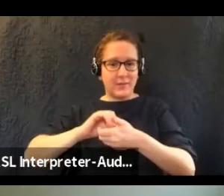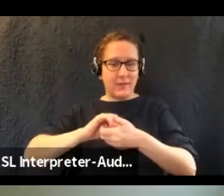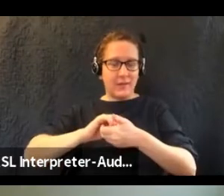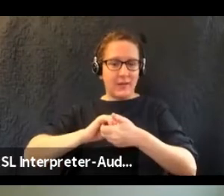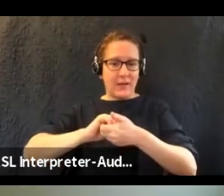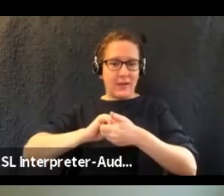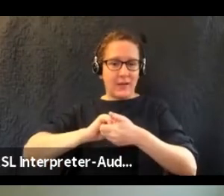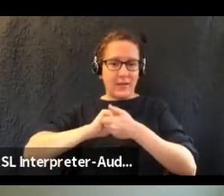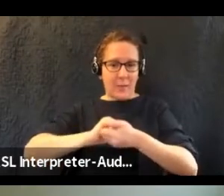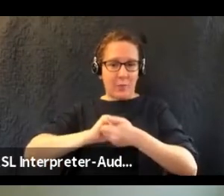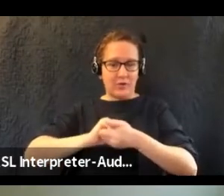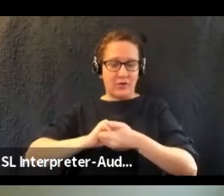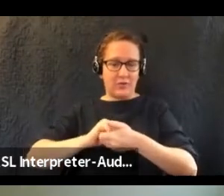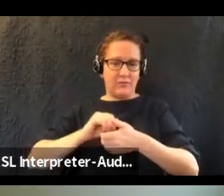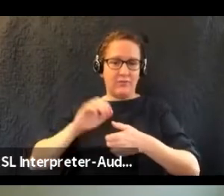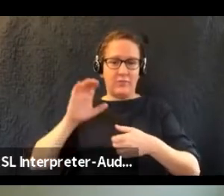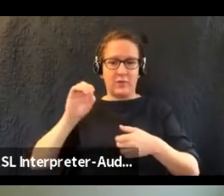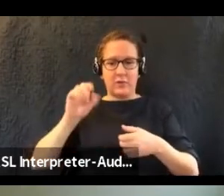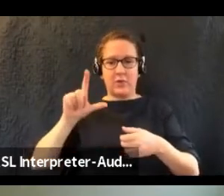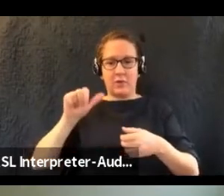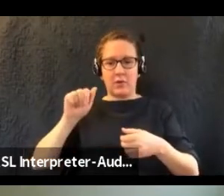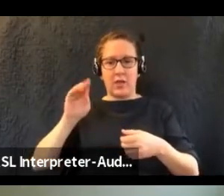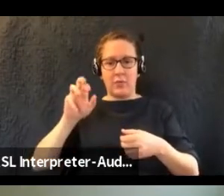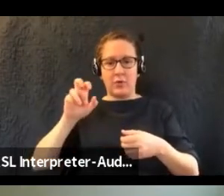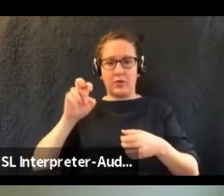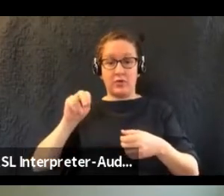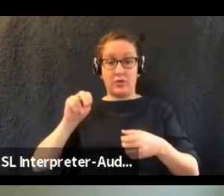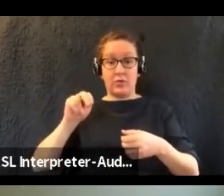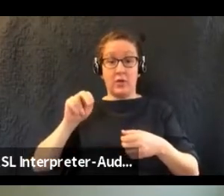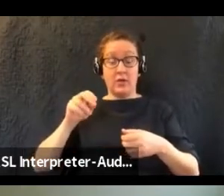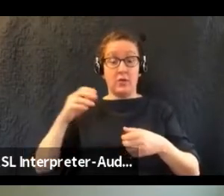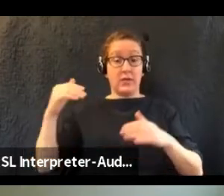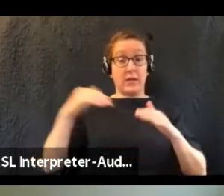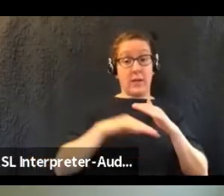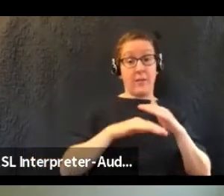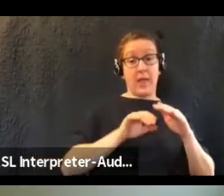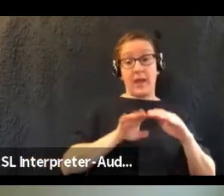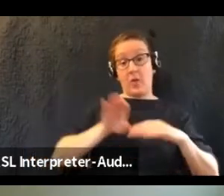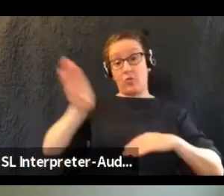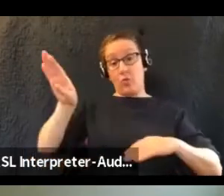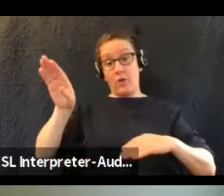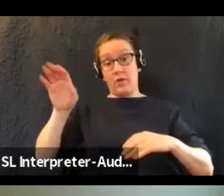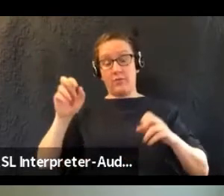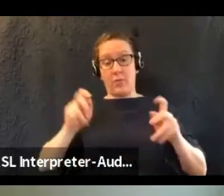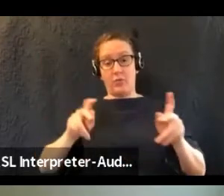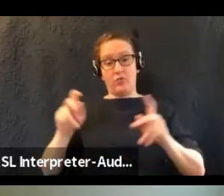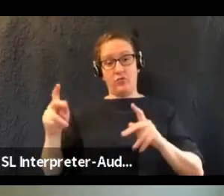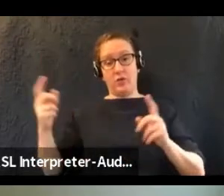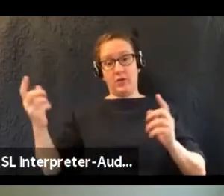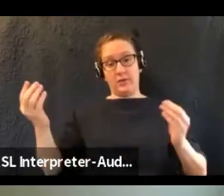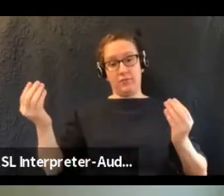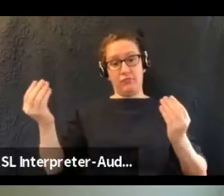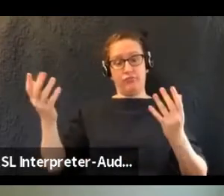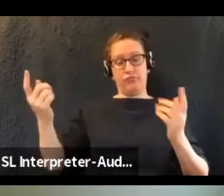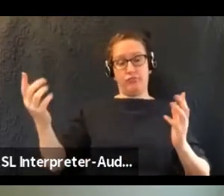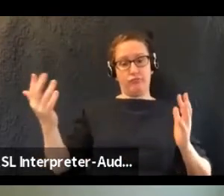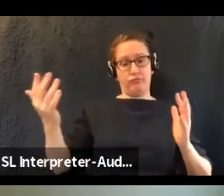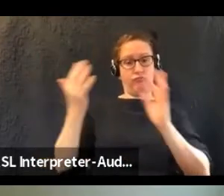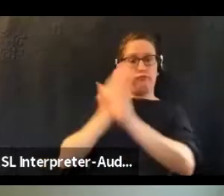outgoing education abroad opportunities for students with disabilities.